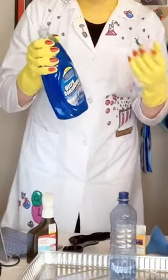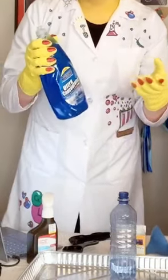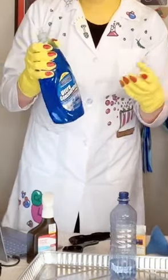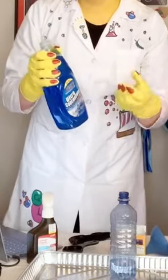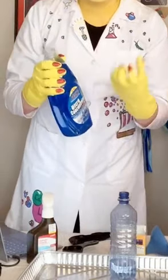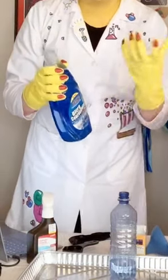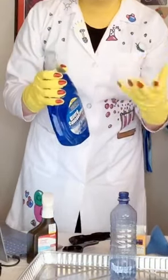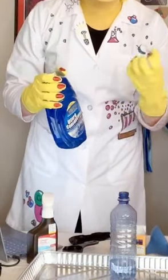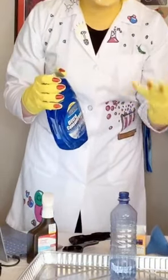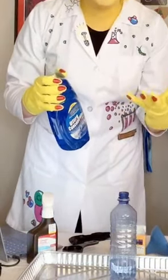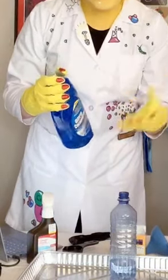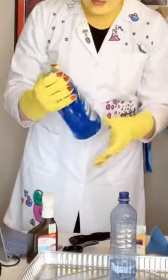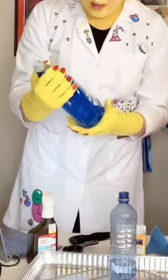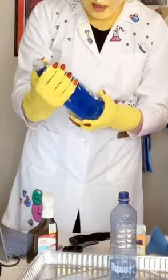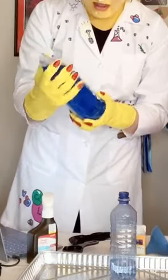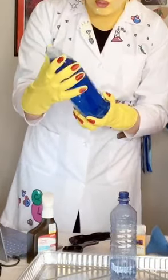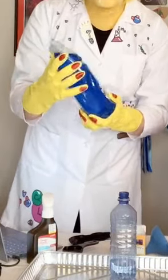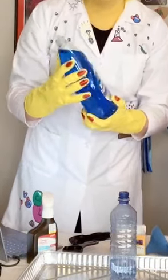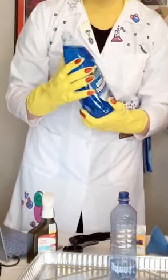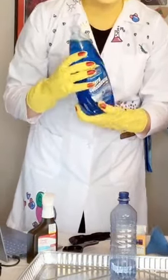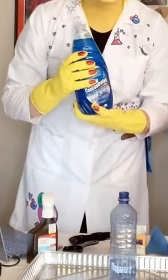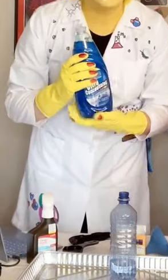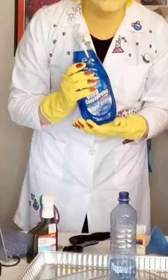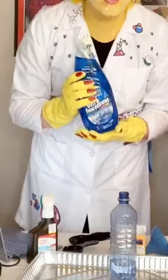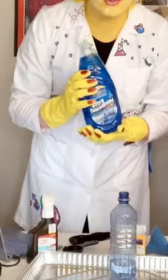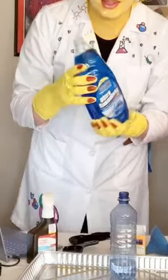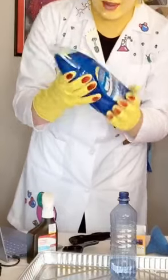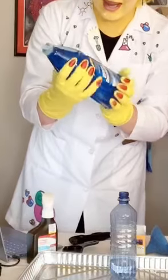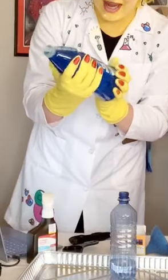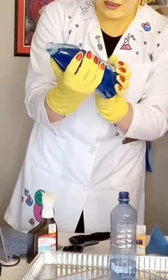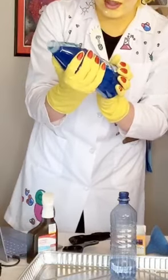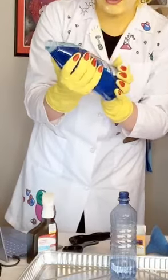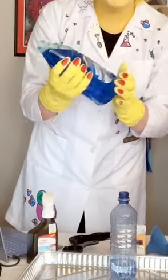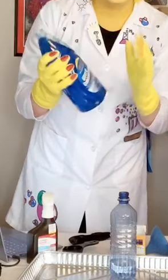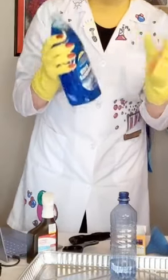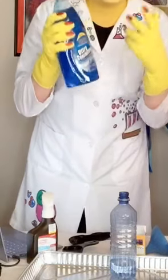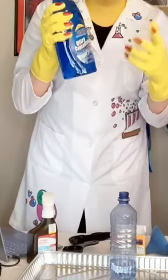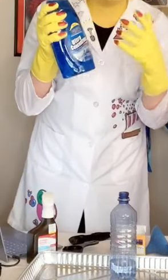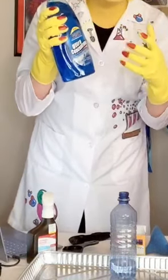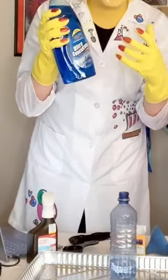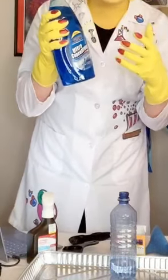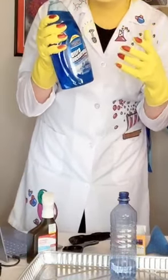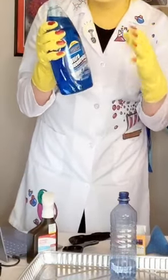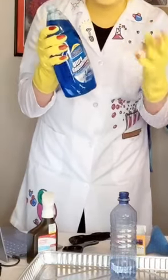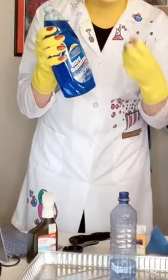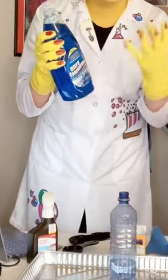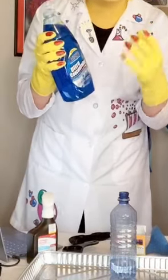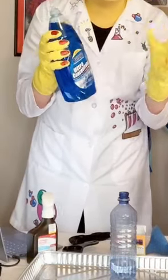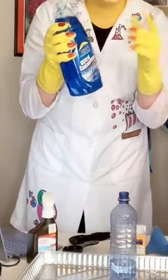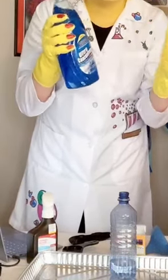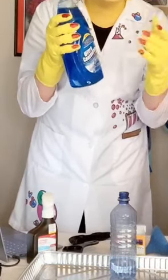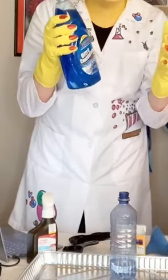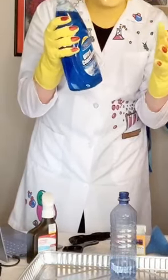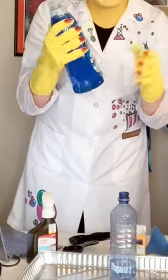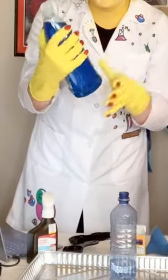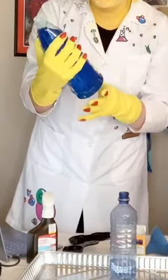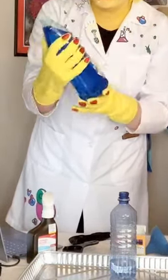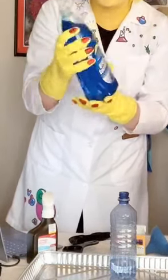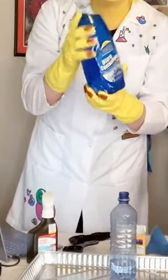lots of air escape. But in order to make the actual bubbles come out and have it react with the air, that's going to be reacting with each other, you